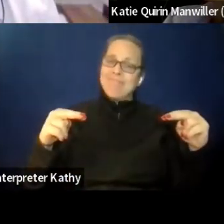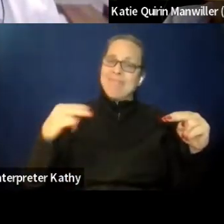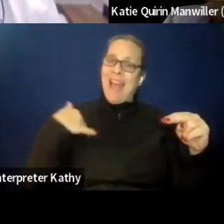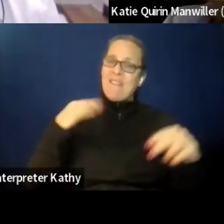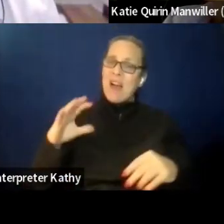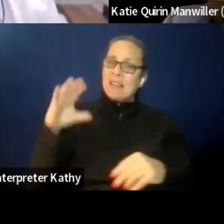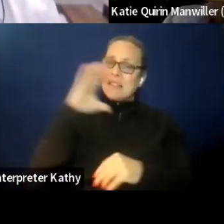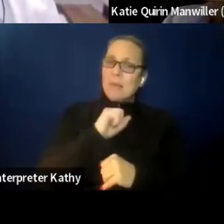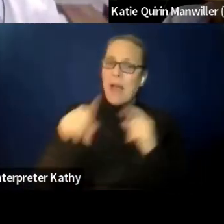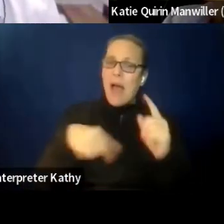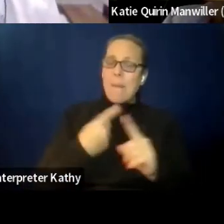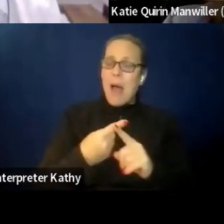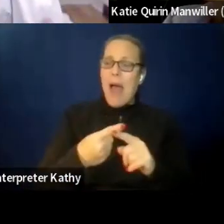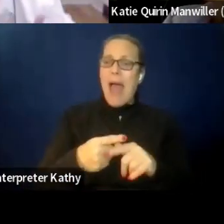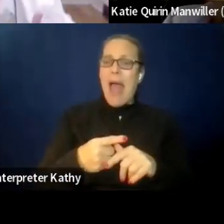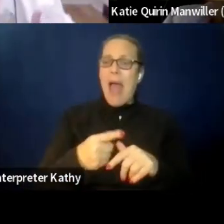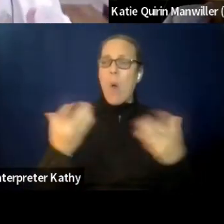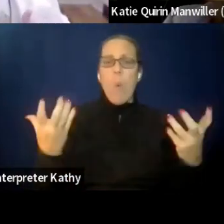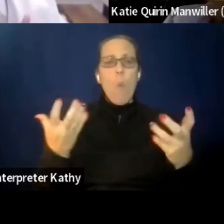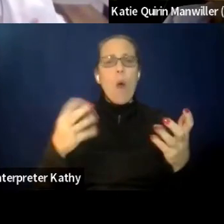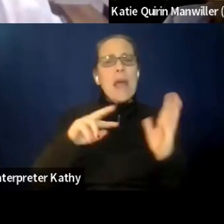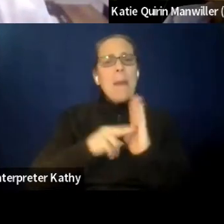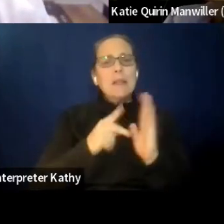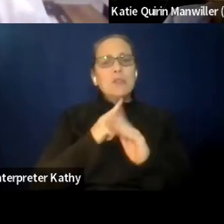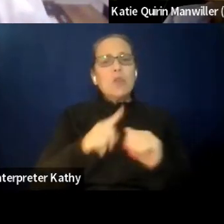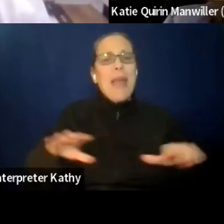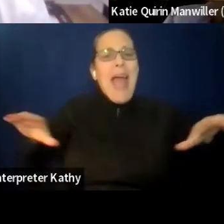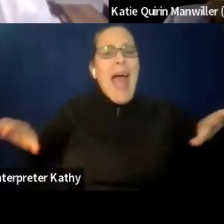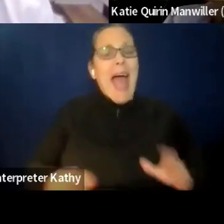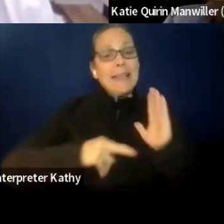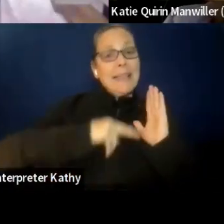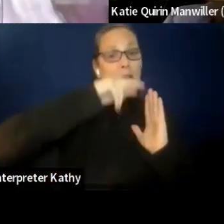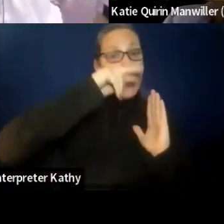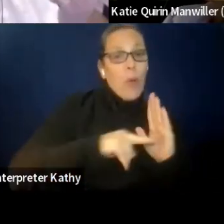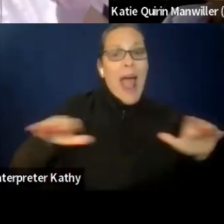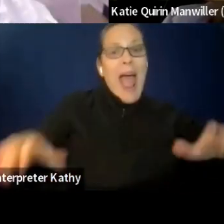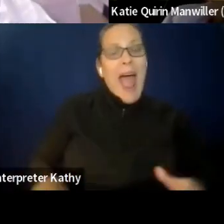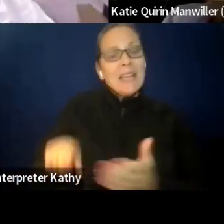across all of education, there are